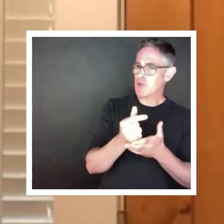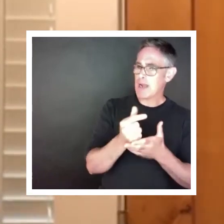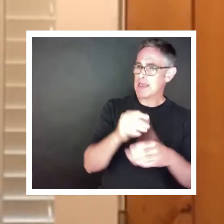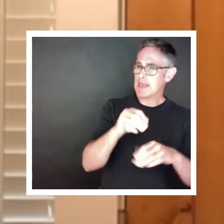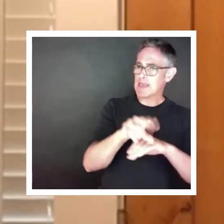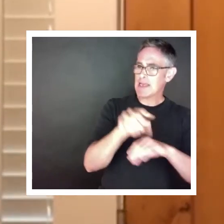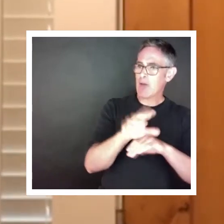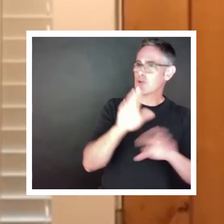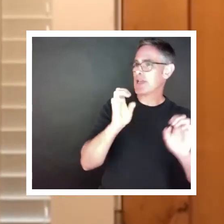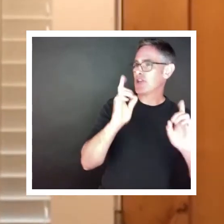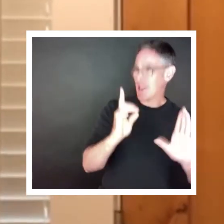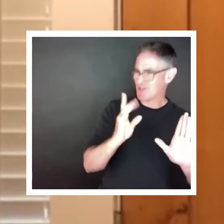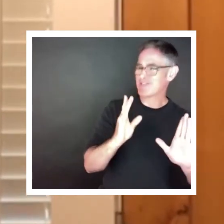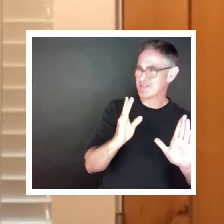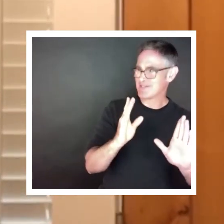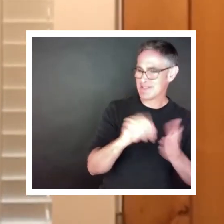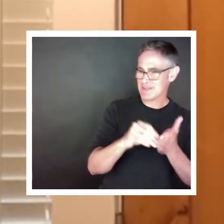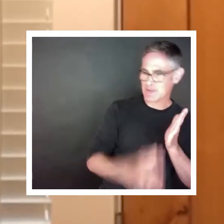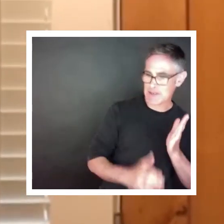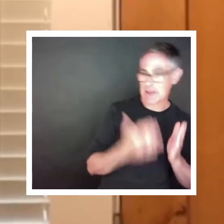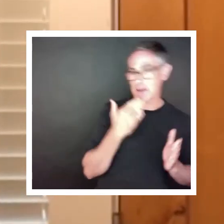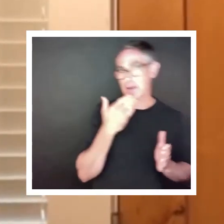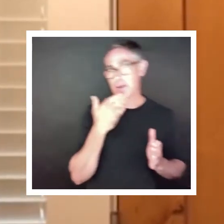Best of luck in the new phase of your professional life.